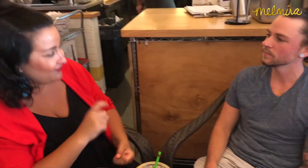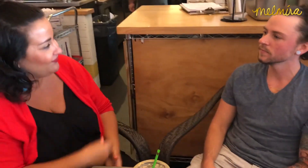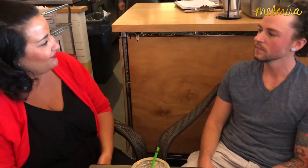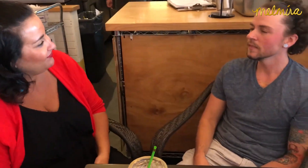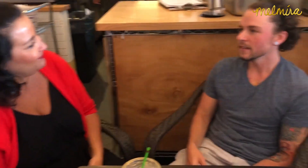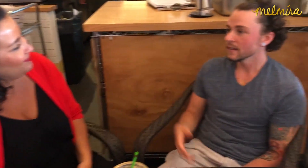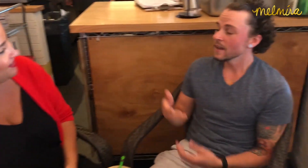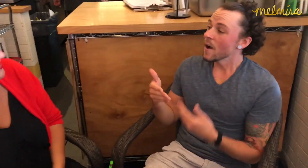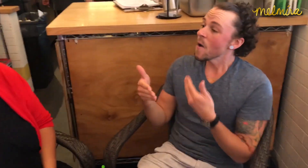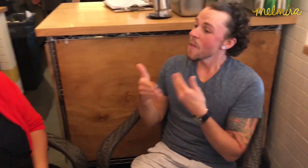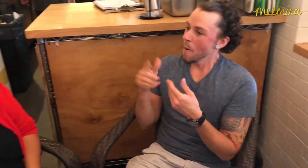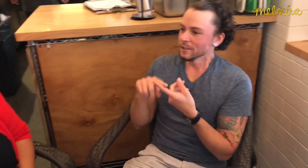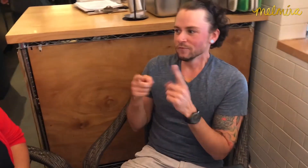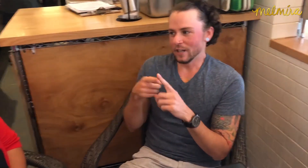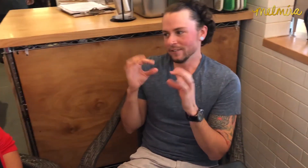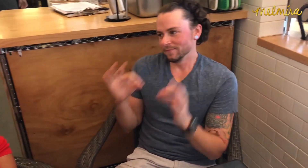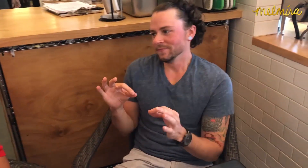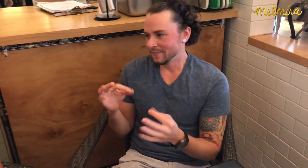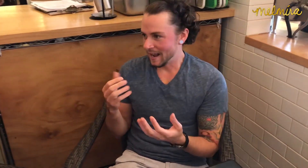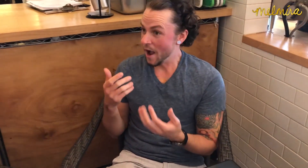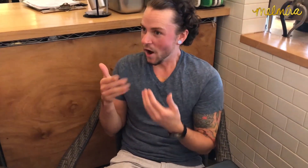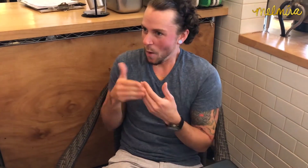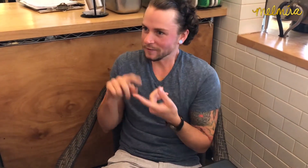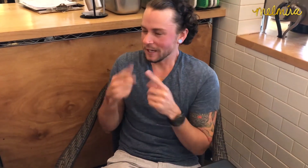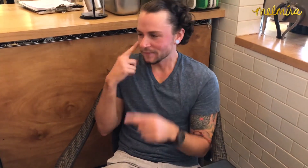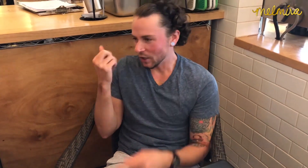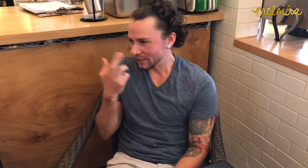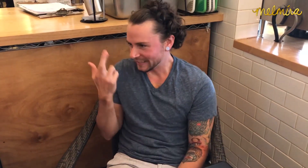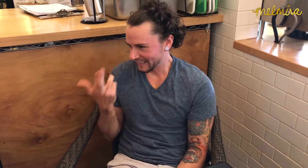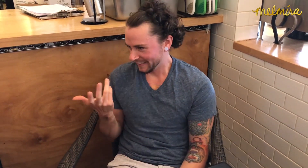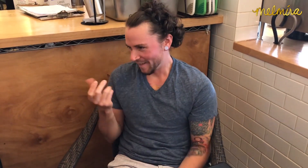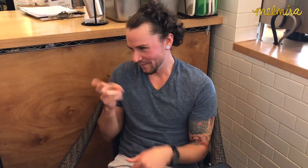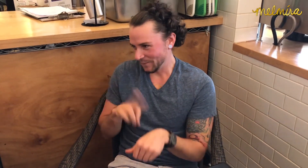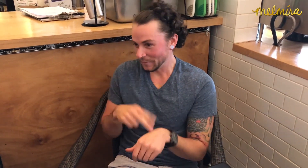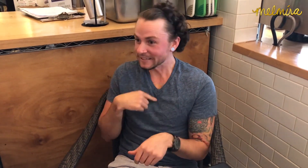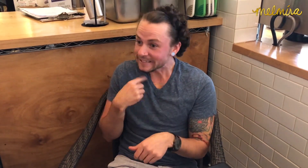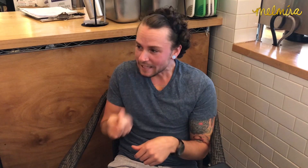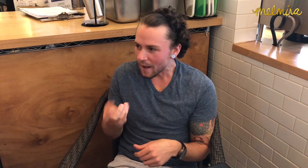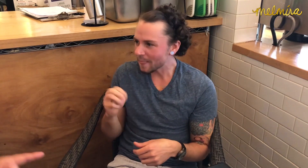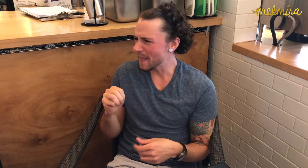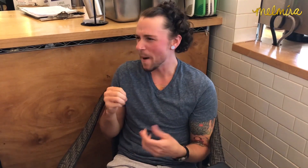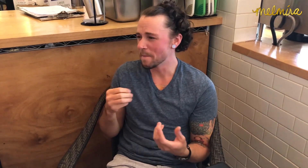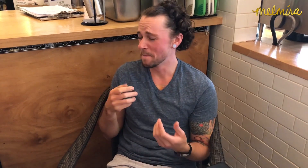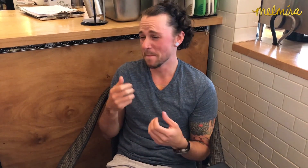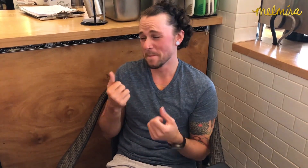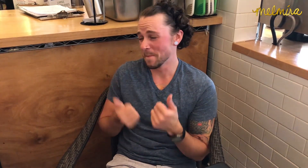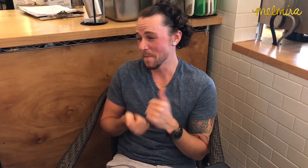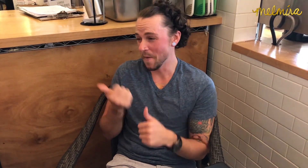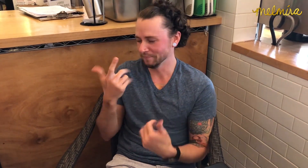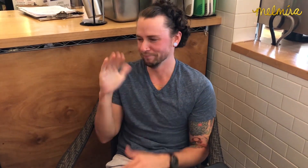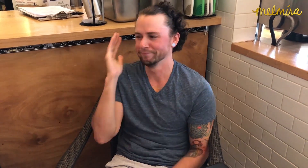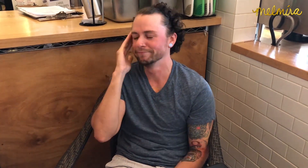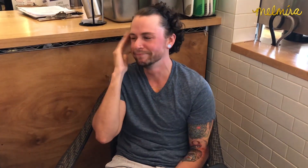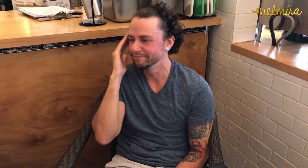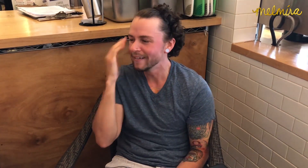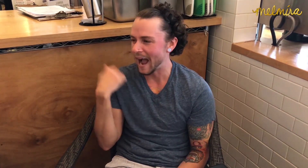It went well with close friends. They're close friends for a reason, of course! I told them and they would say